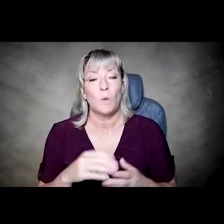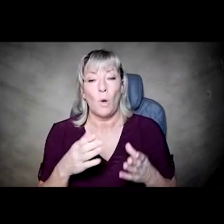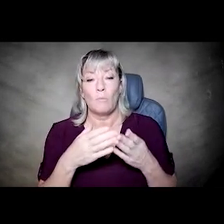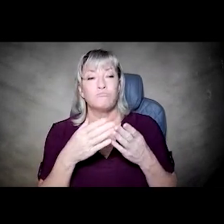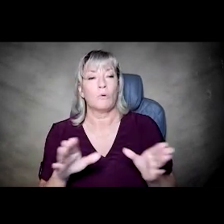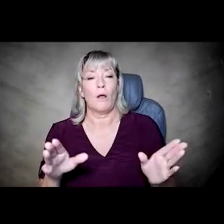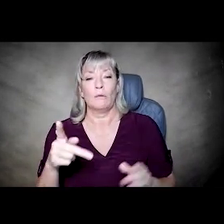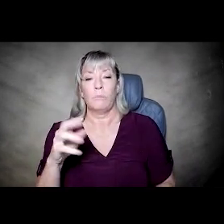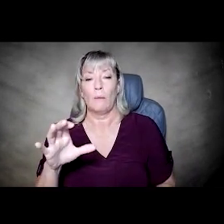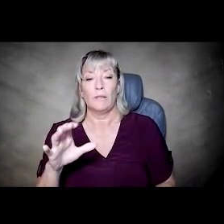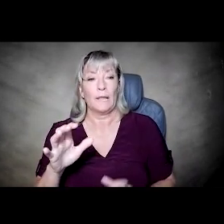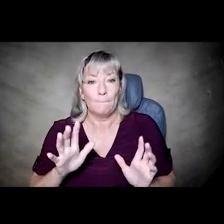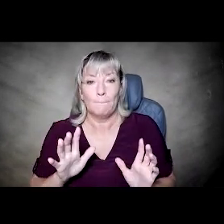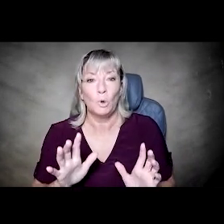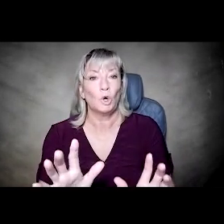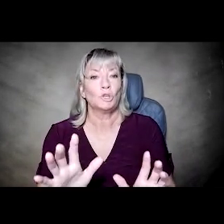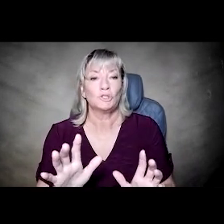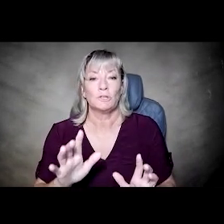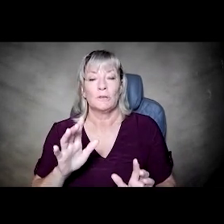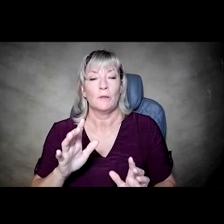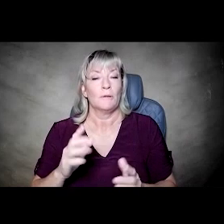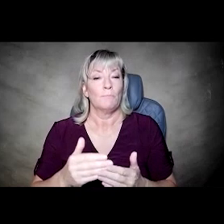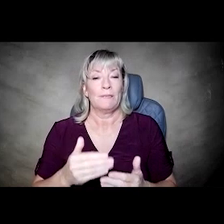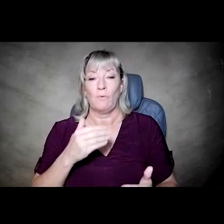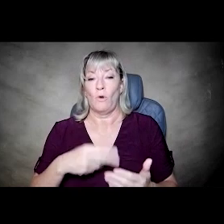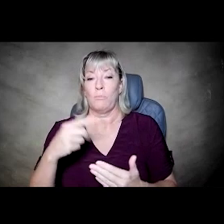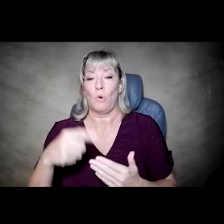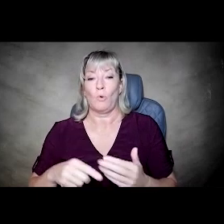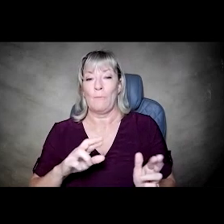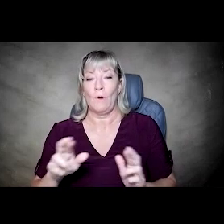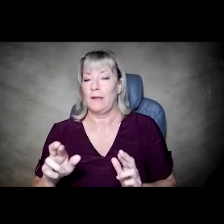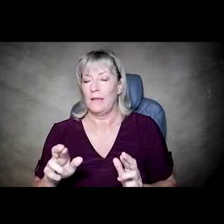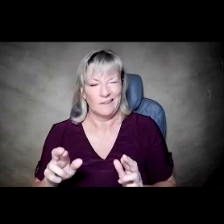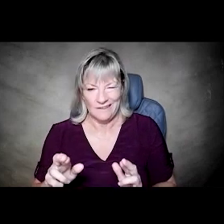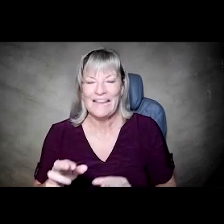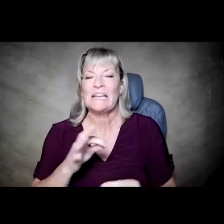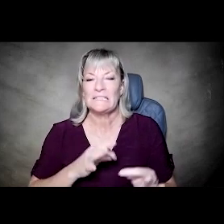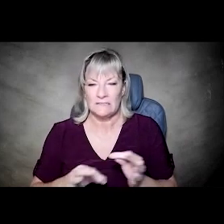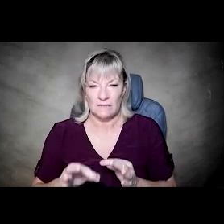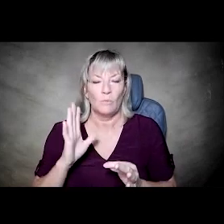Rather than a broad public push before the full program is ready,